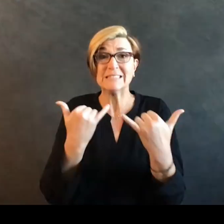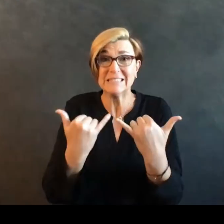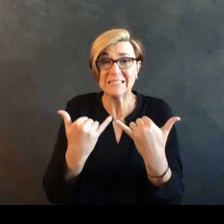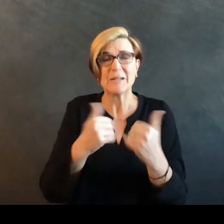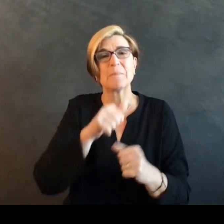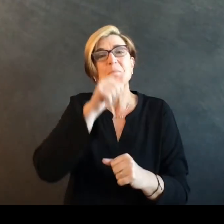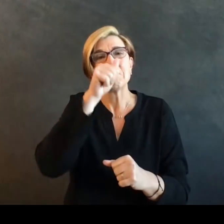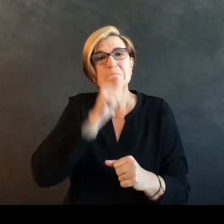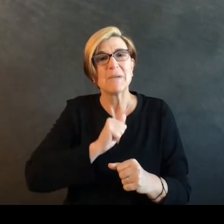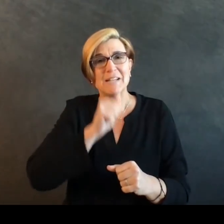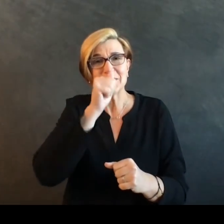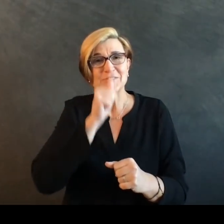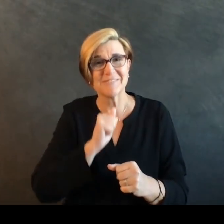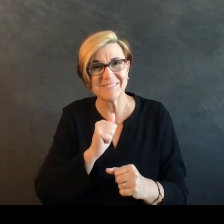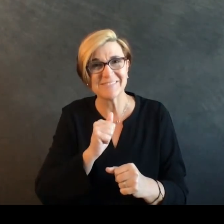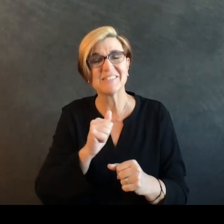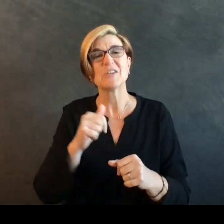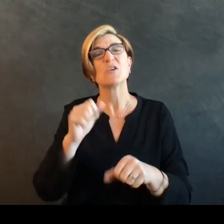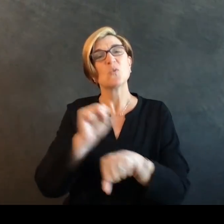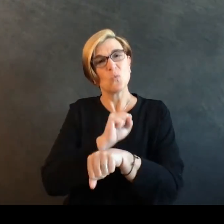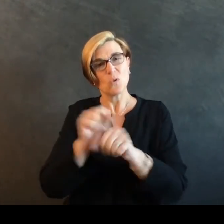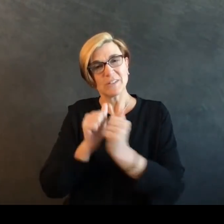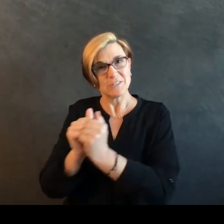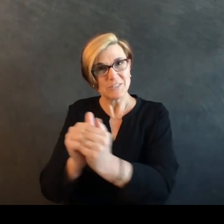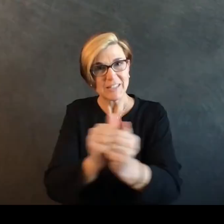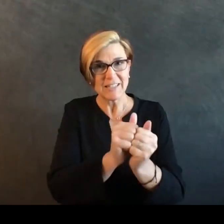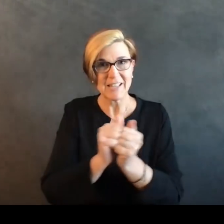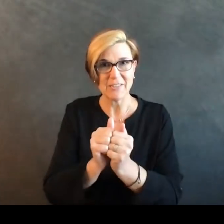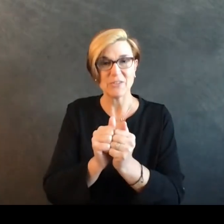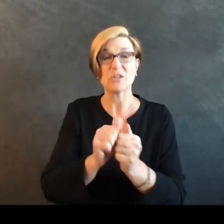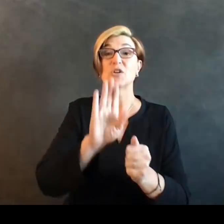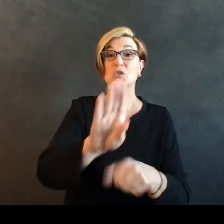ensure that businesses are able to access needed credit we will continue